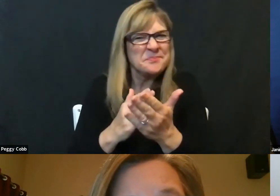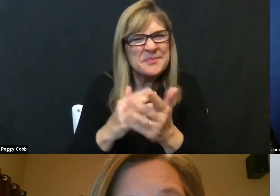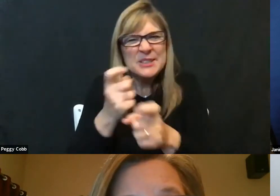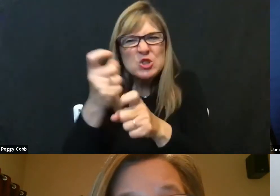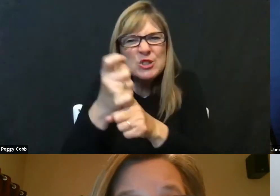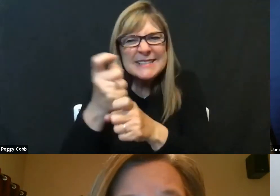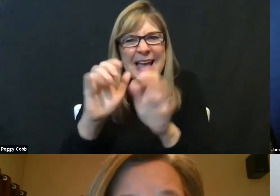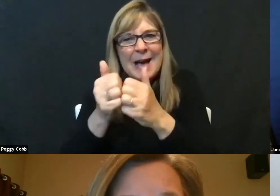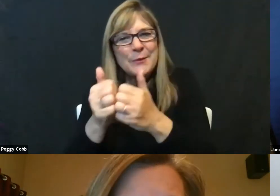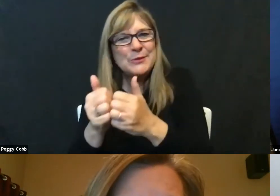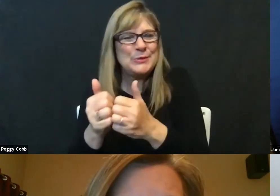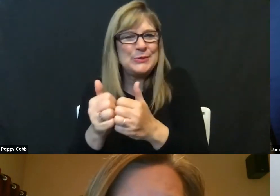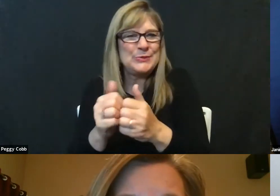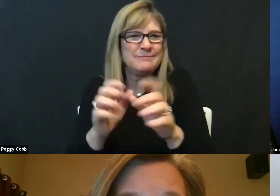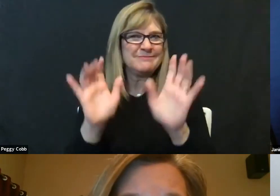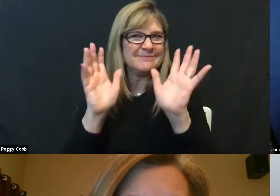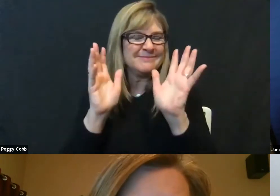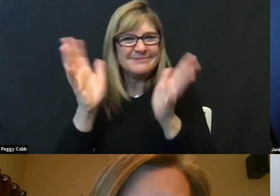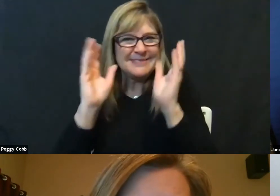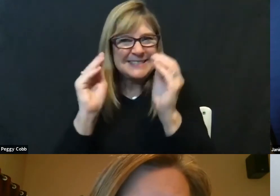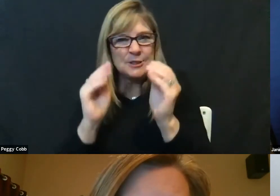And then also the big thing is language development.